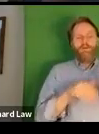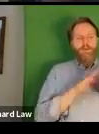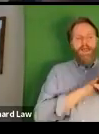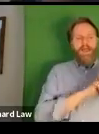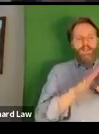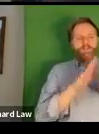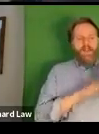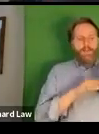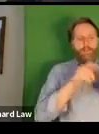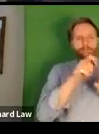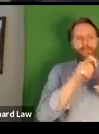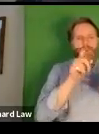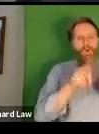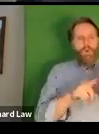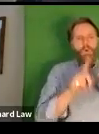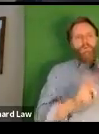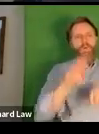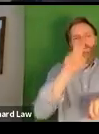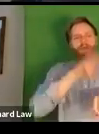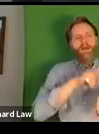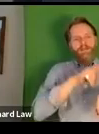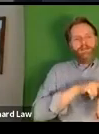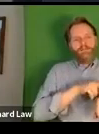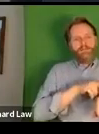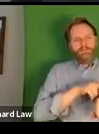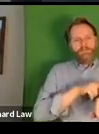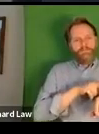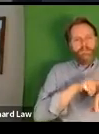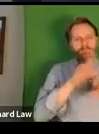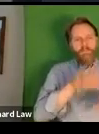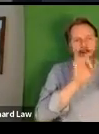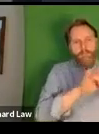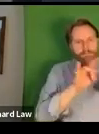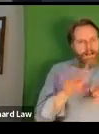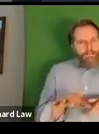for staffing in HMPO Belfast we have no rep from the beginning of the